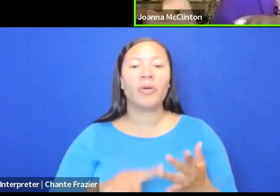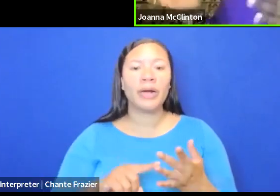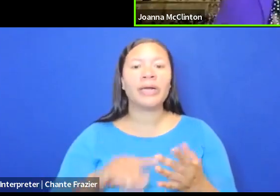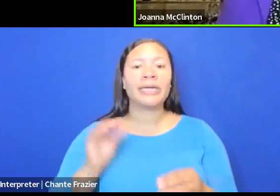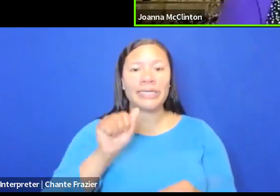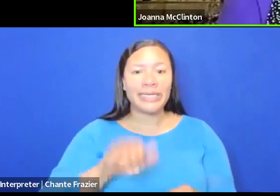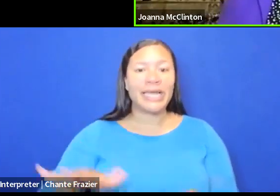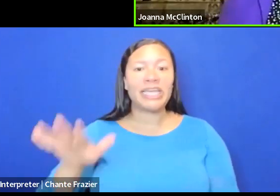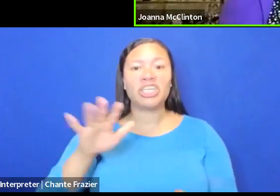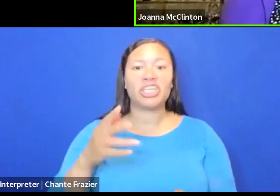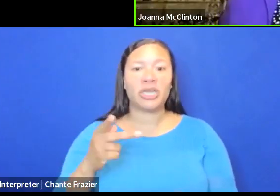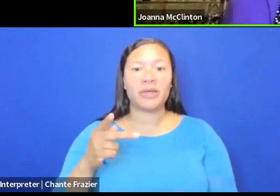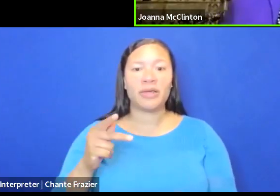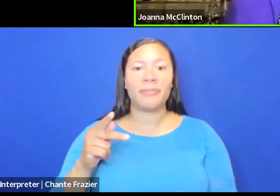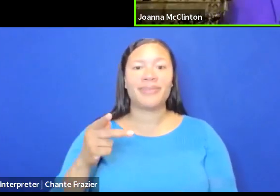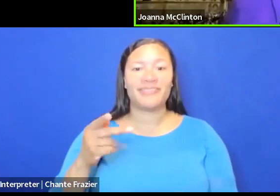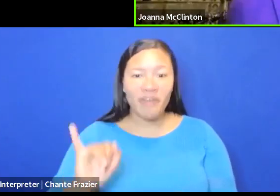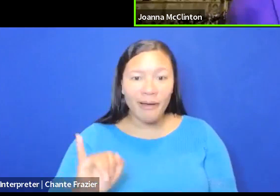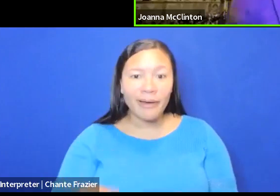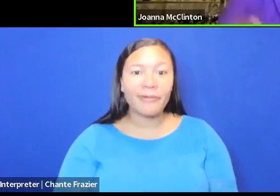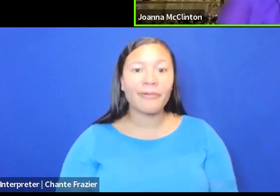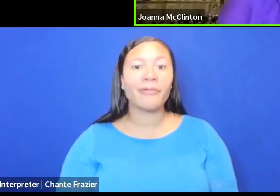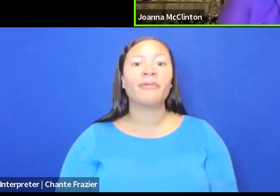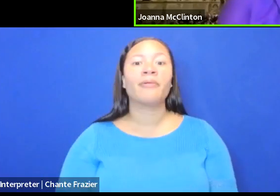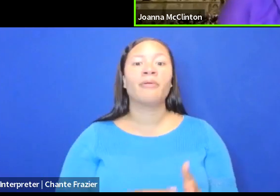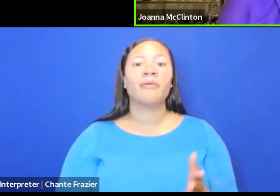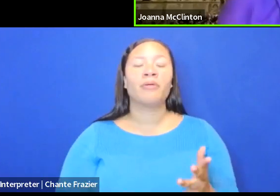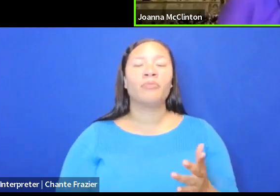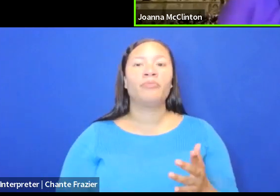ever hold the gavel. Then you think about all the other